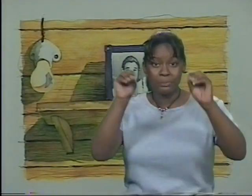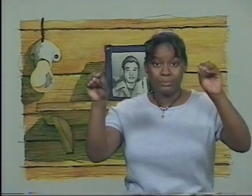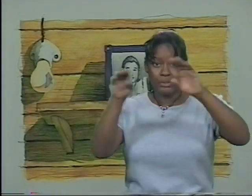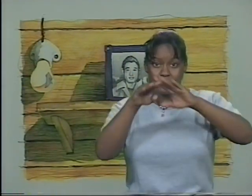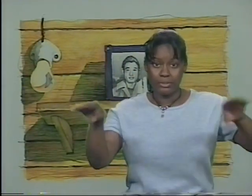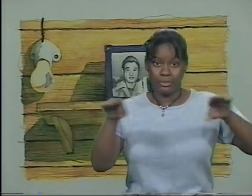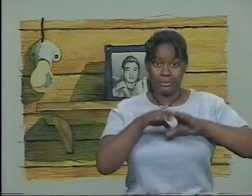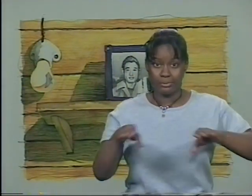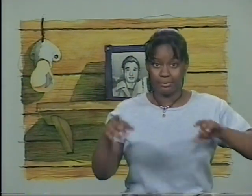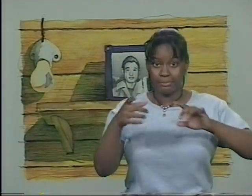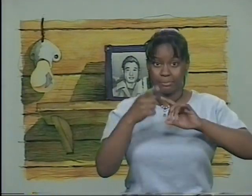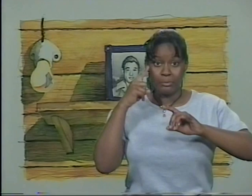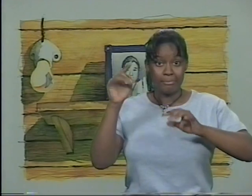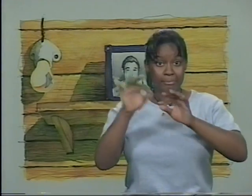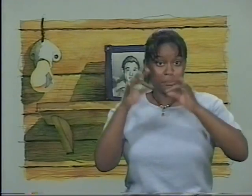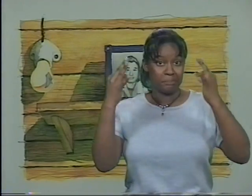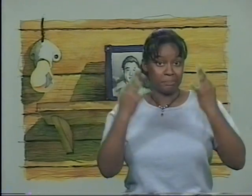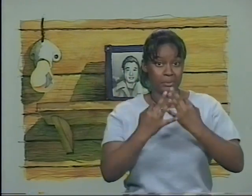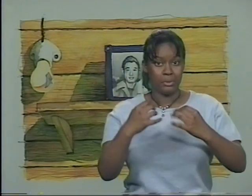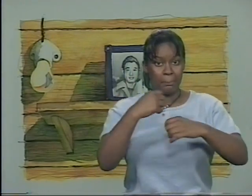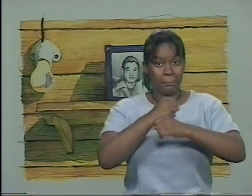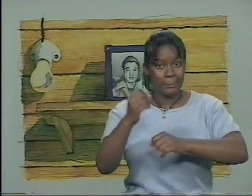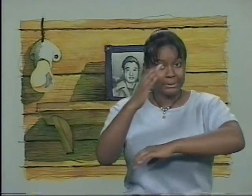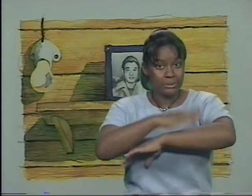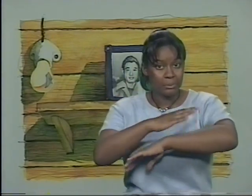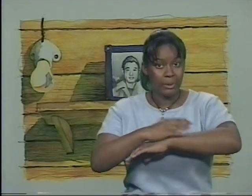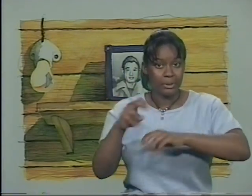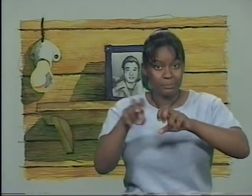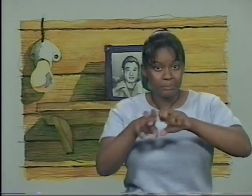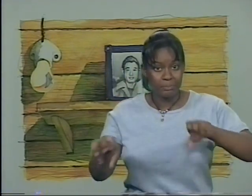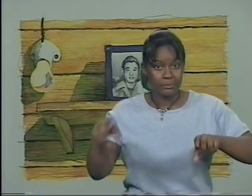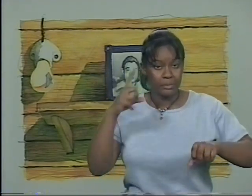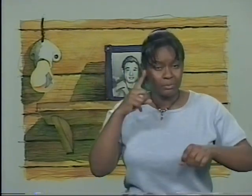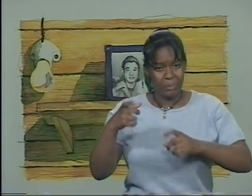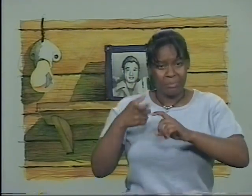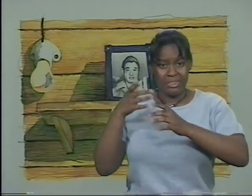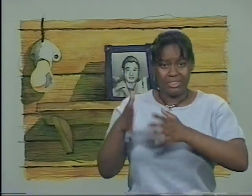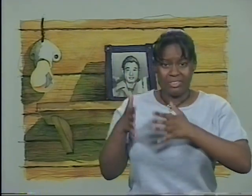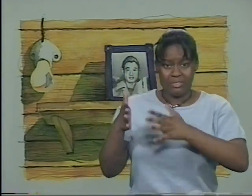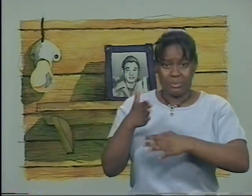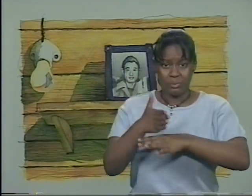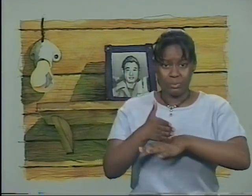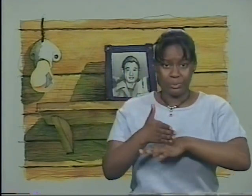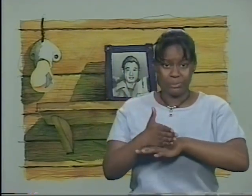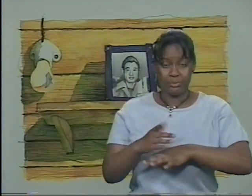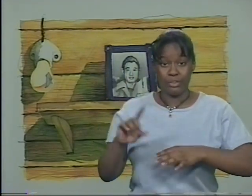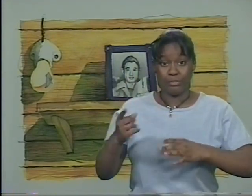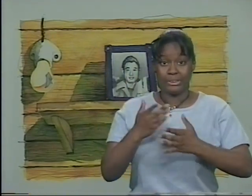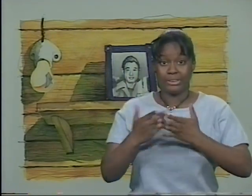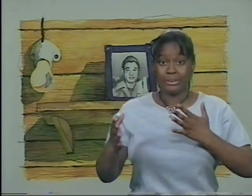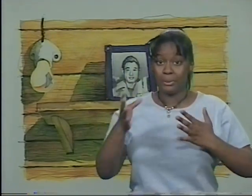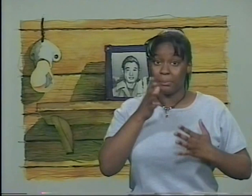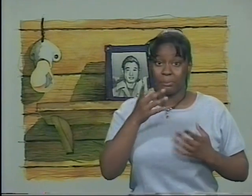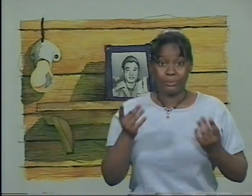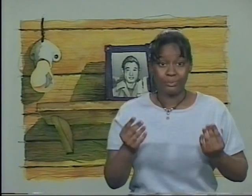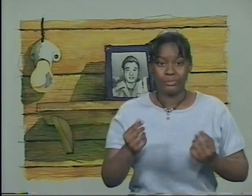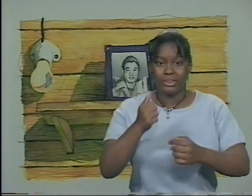Mr. Noma came to put up some shelves for them. He'd even made them a table and bench from scrap lumber.